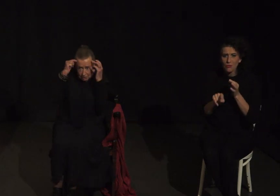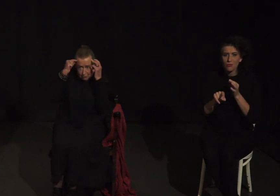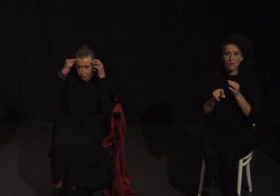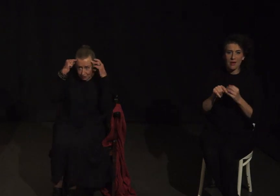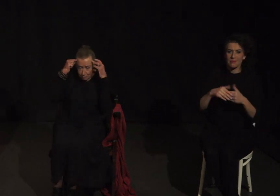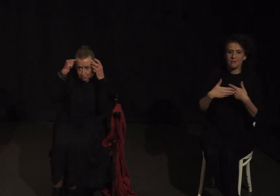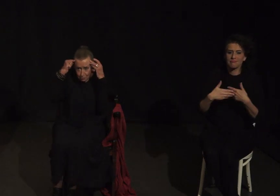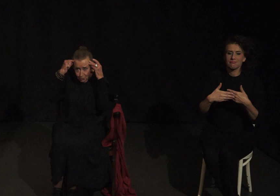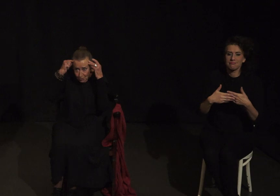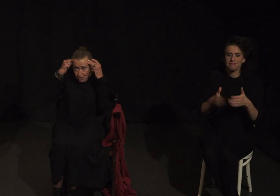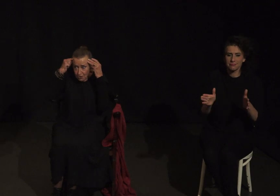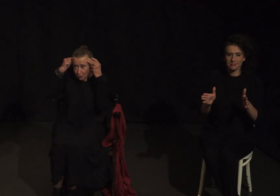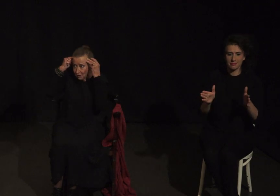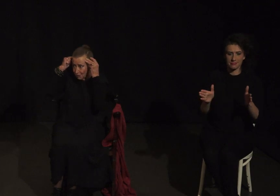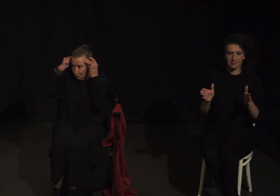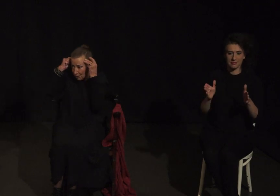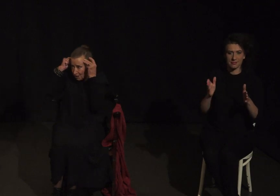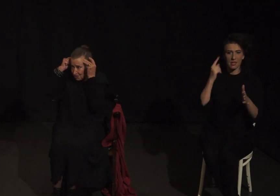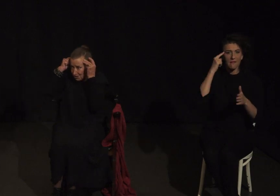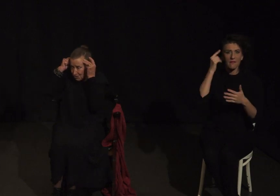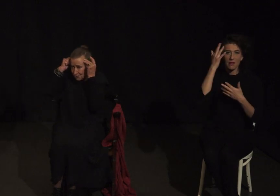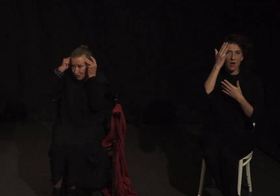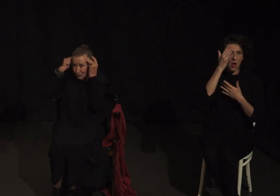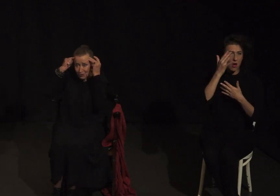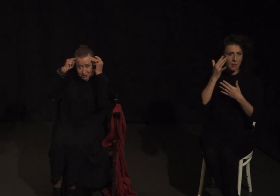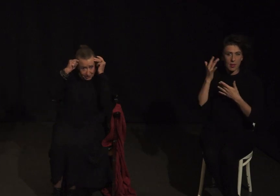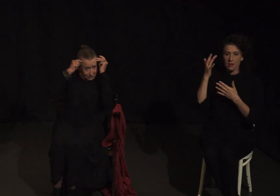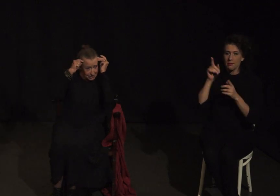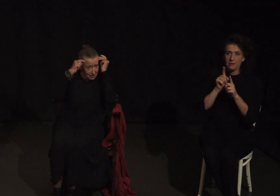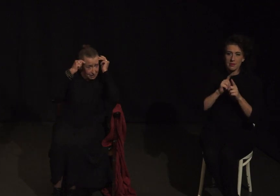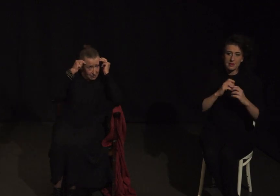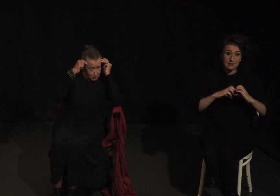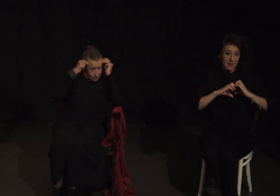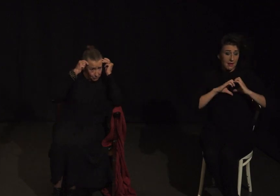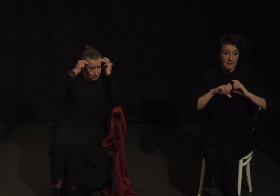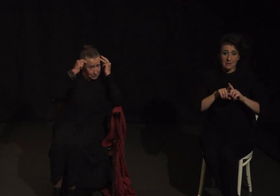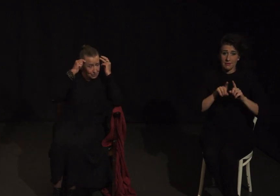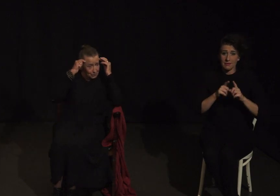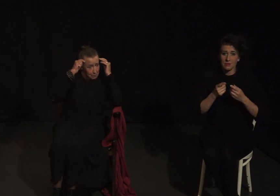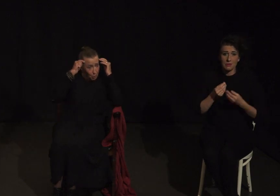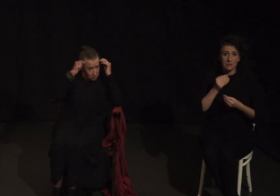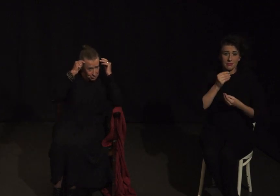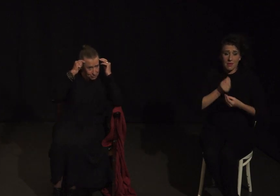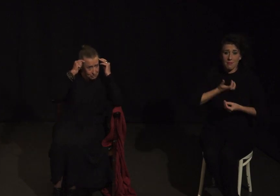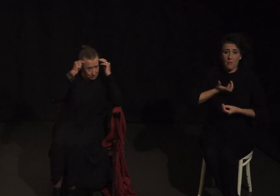I open this word in my imagination, in my heart and emotions.